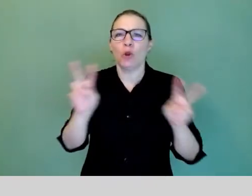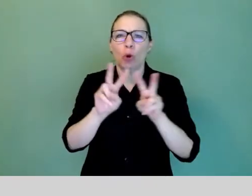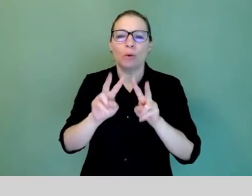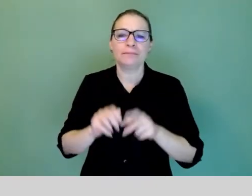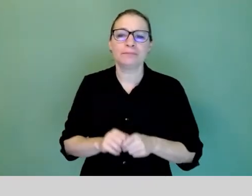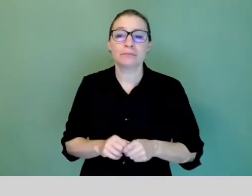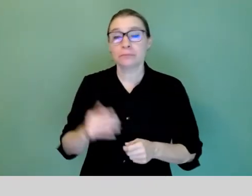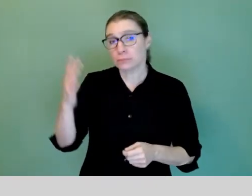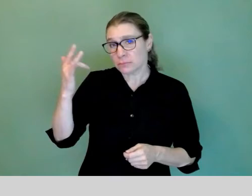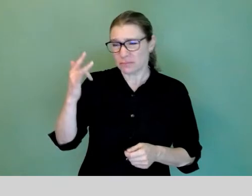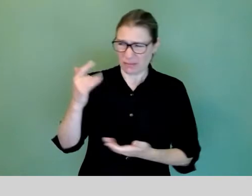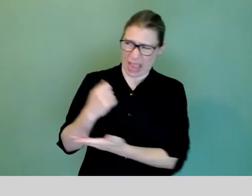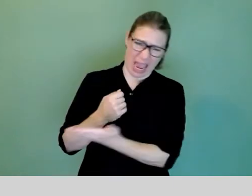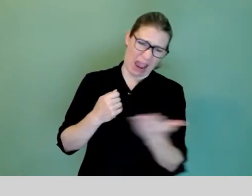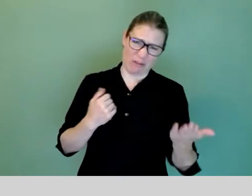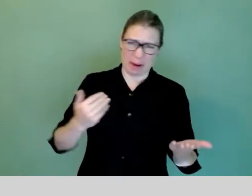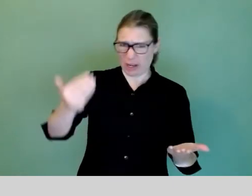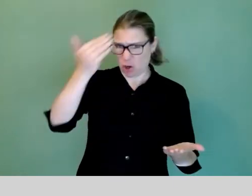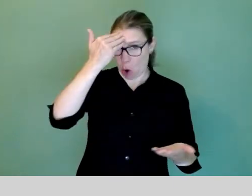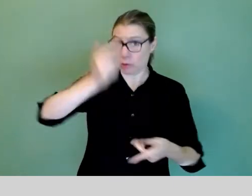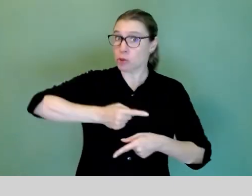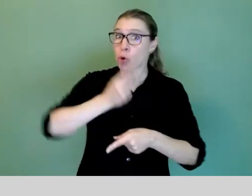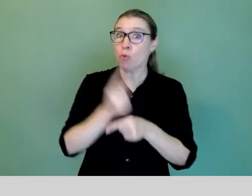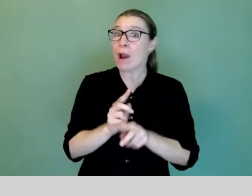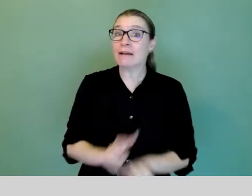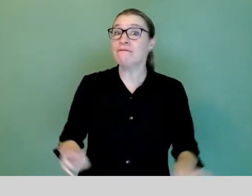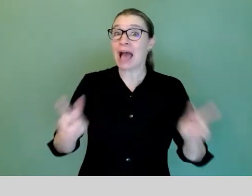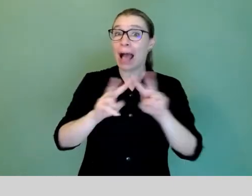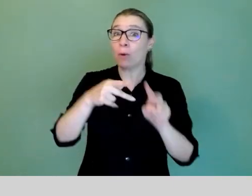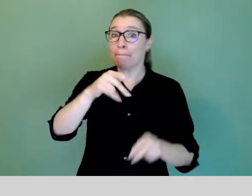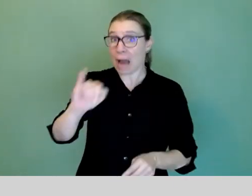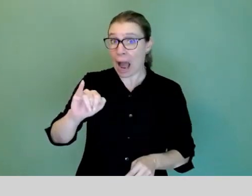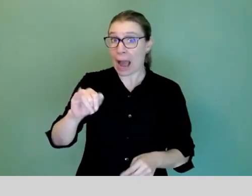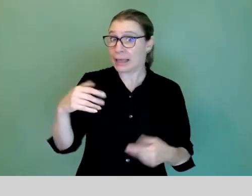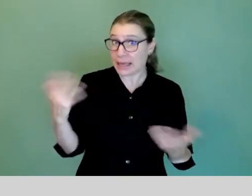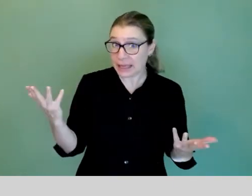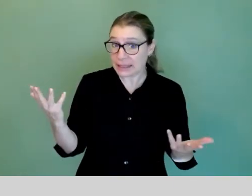because everybody knows the correct value of pi is three.